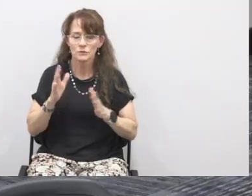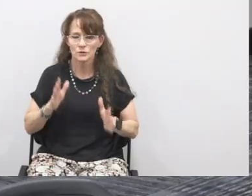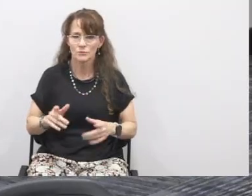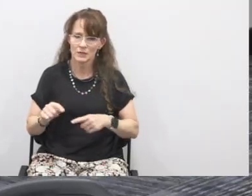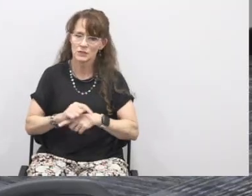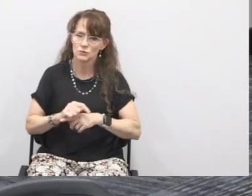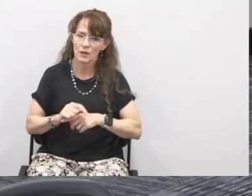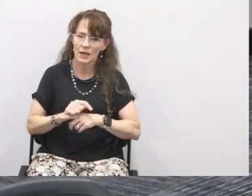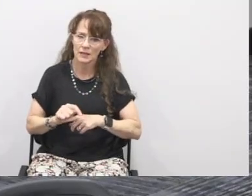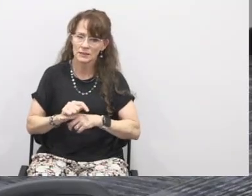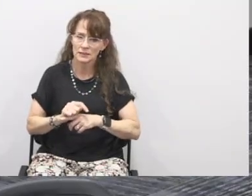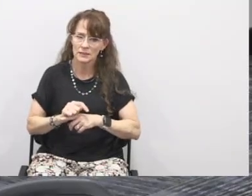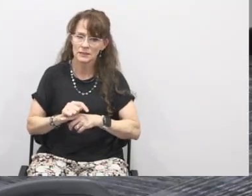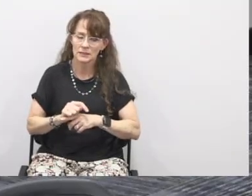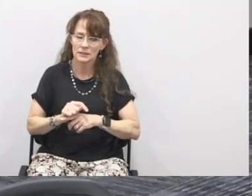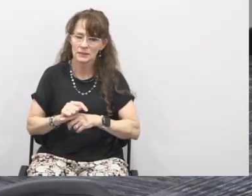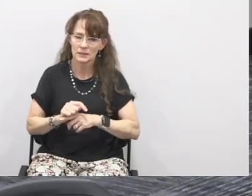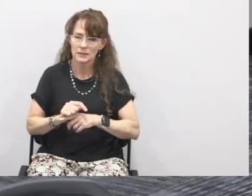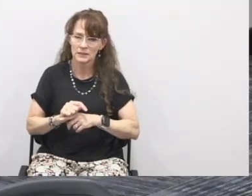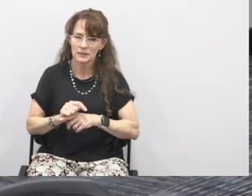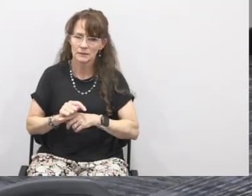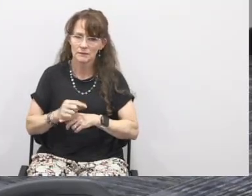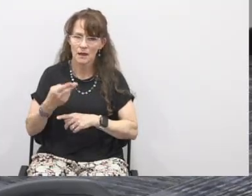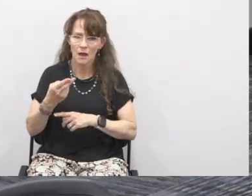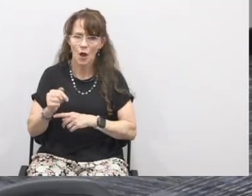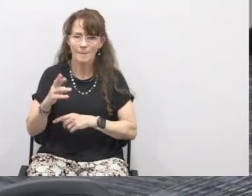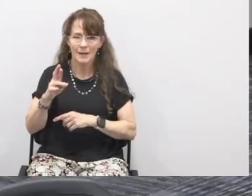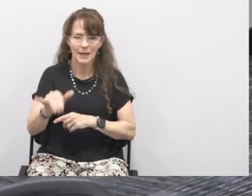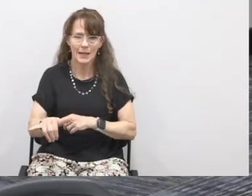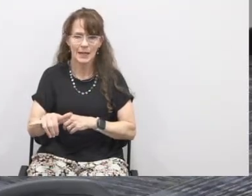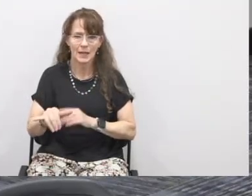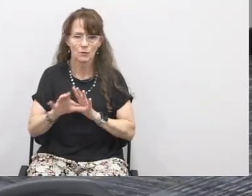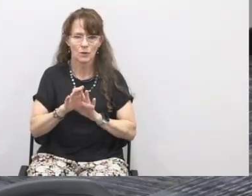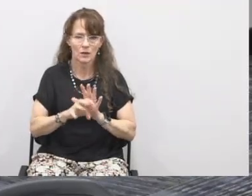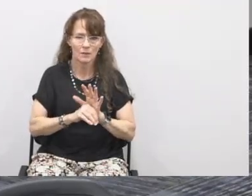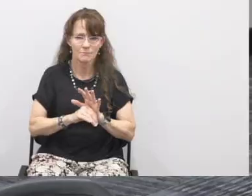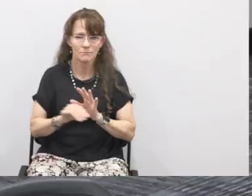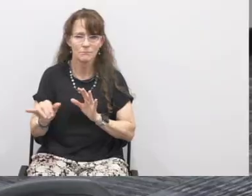in the Harmony curriculum as well as the resources.